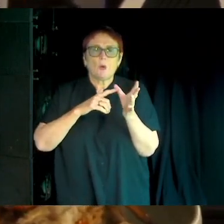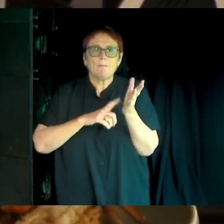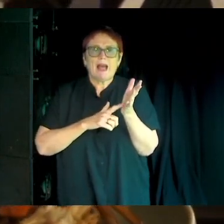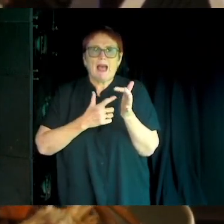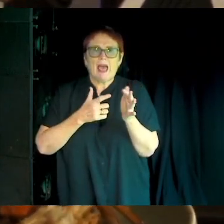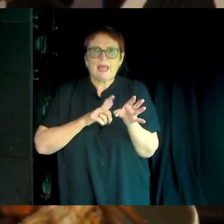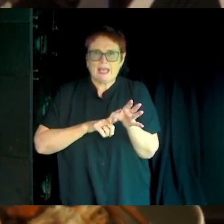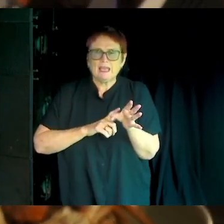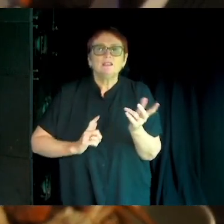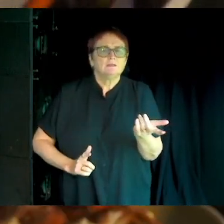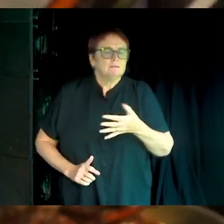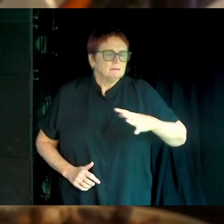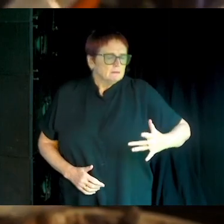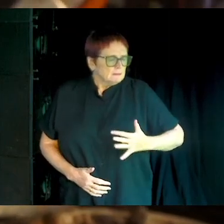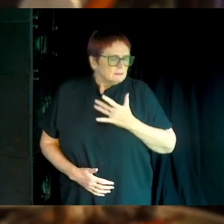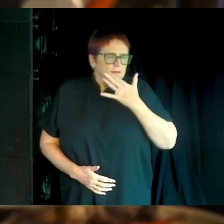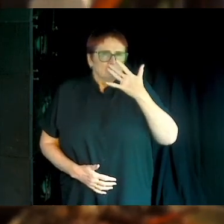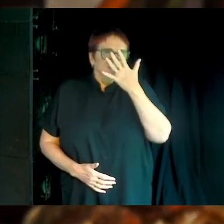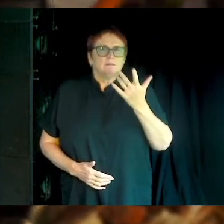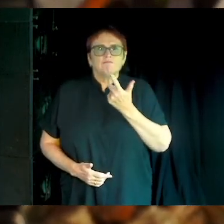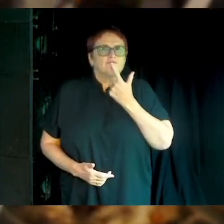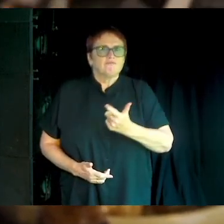so see how the smell and everything yeah and it's quite thick